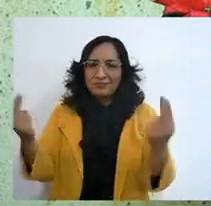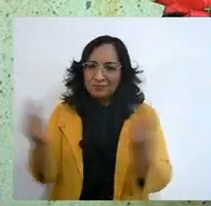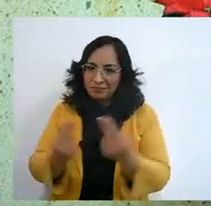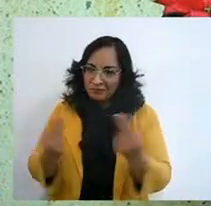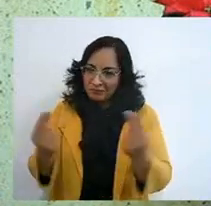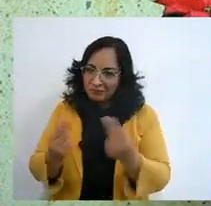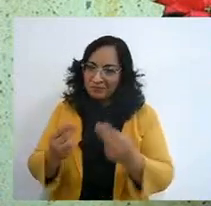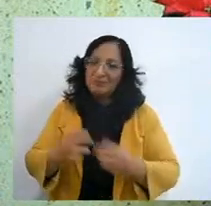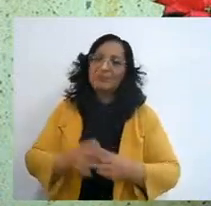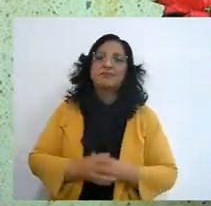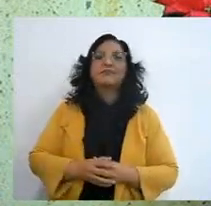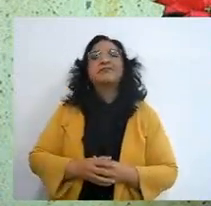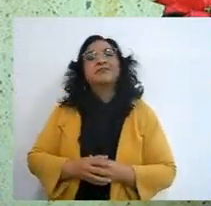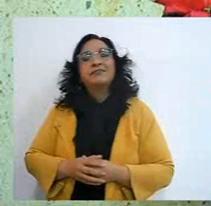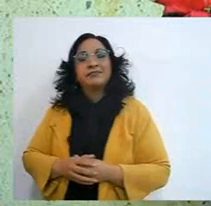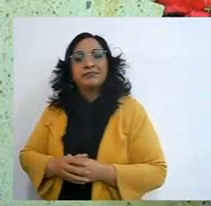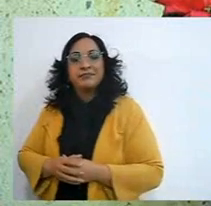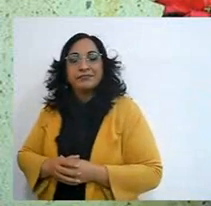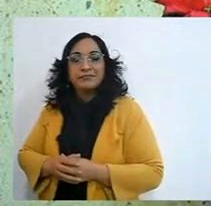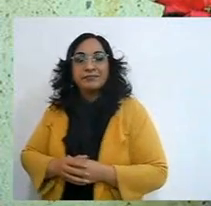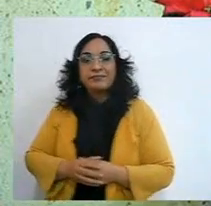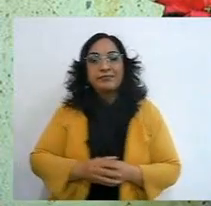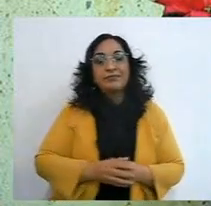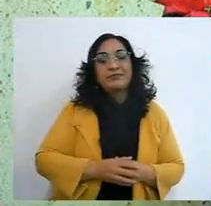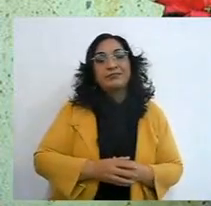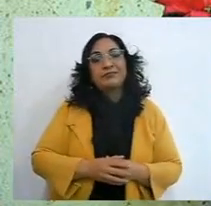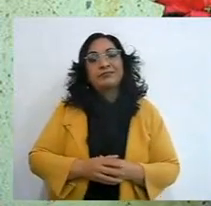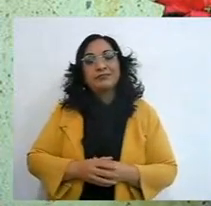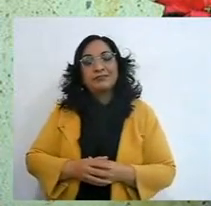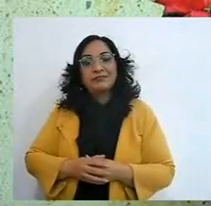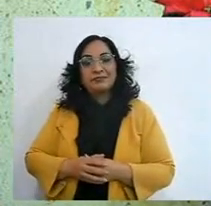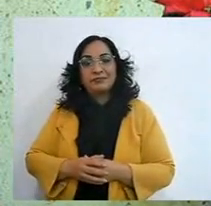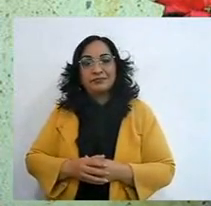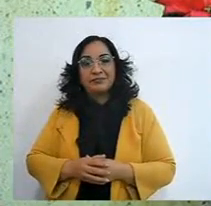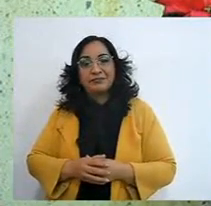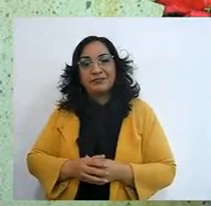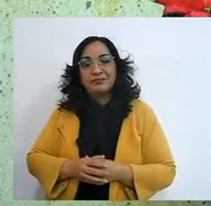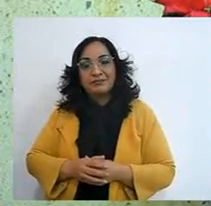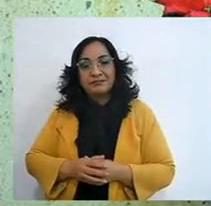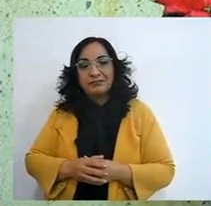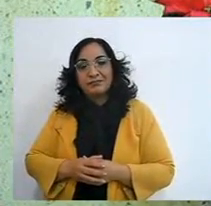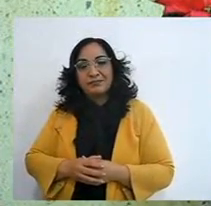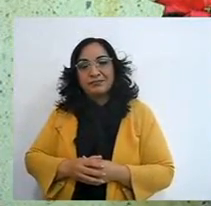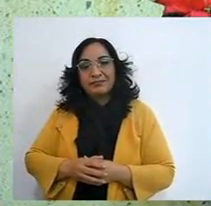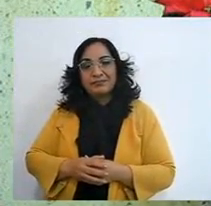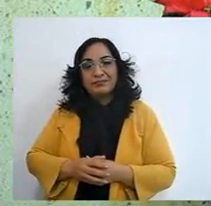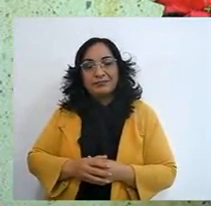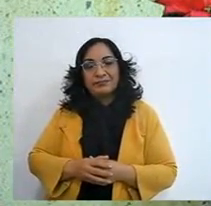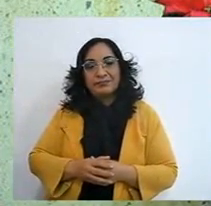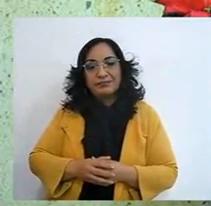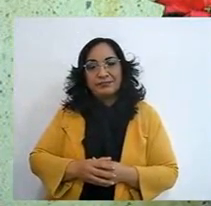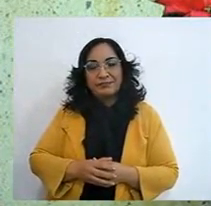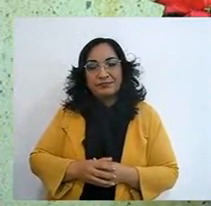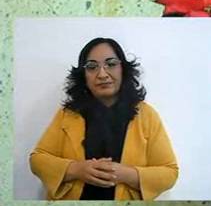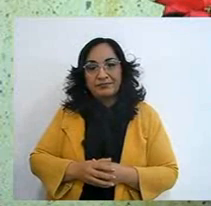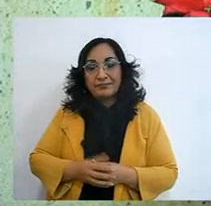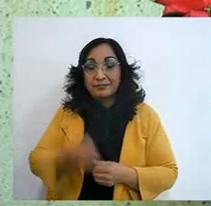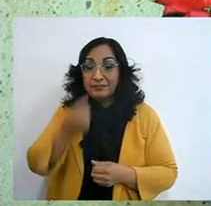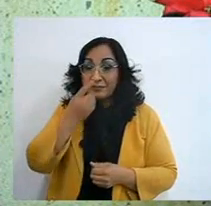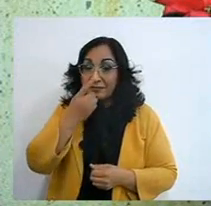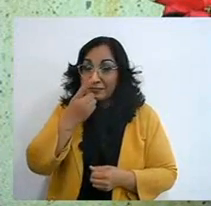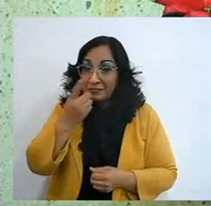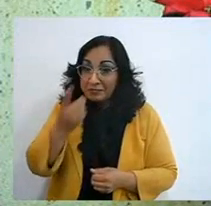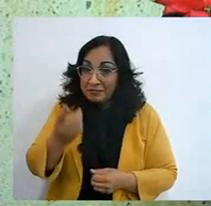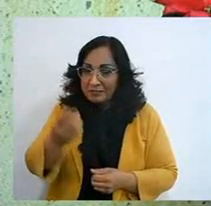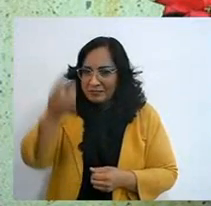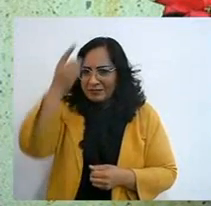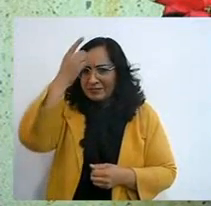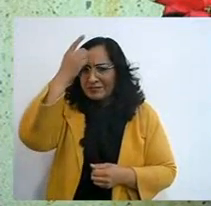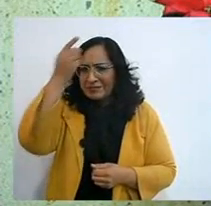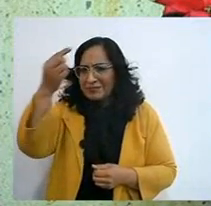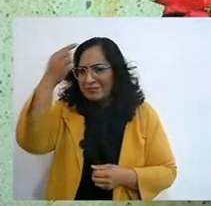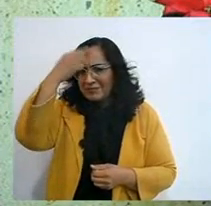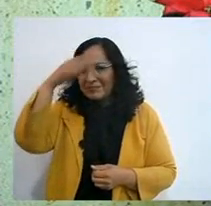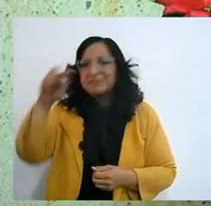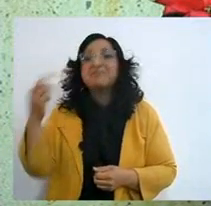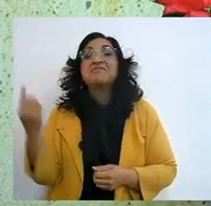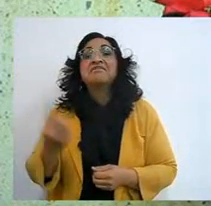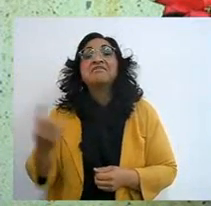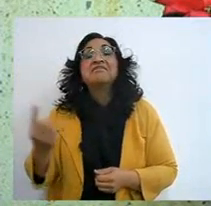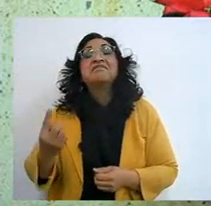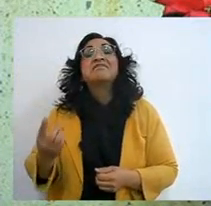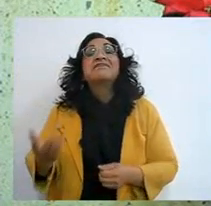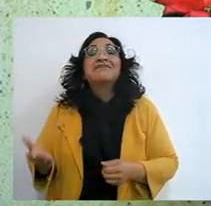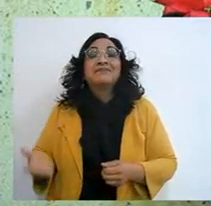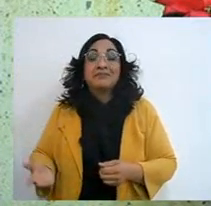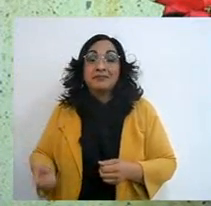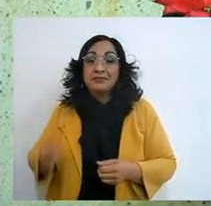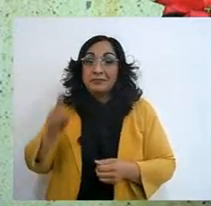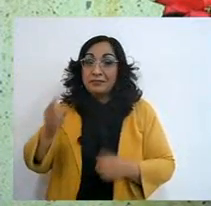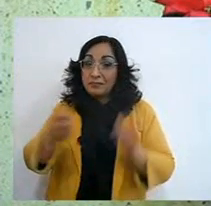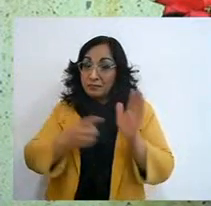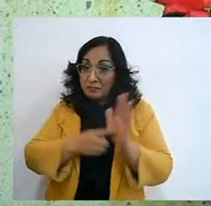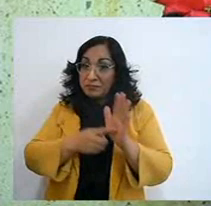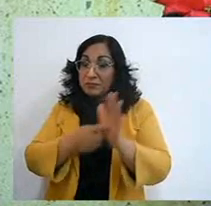and tomorrow morning I arrive and restock, I said: God, why are you showing me all this?